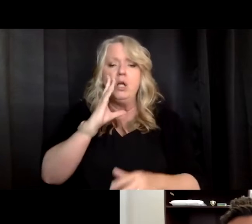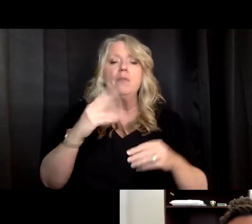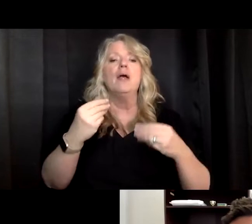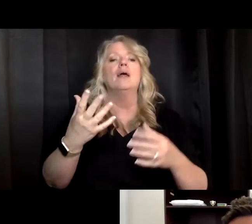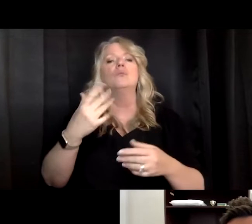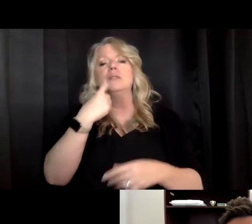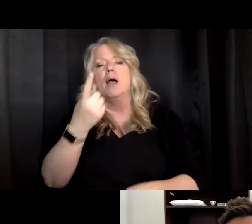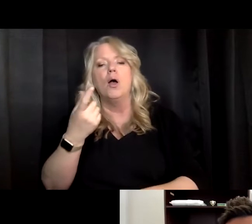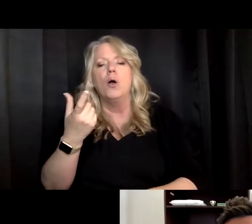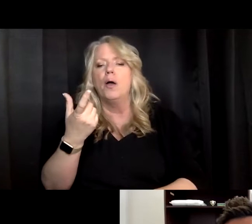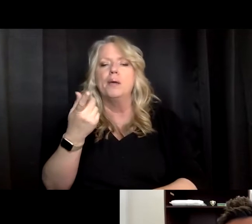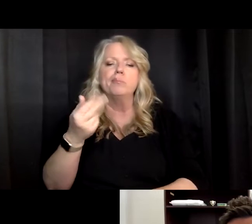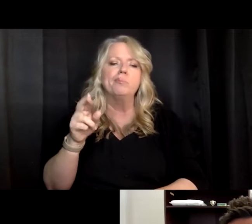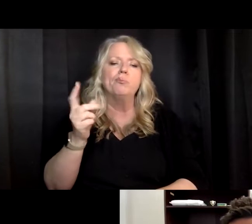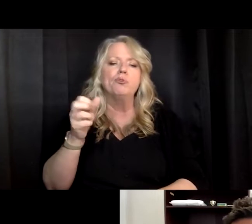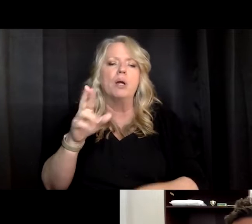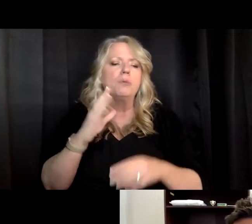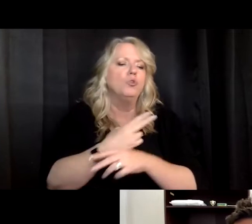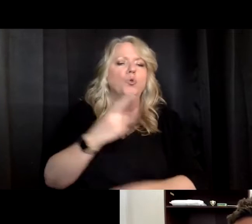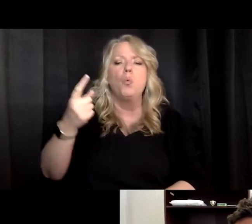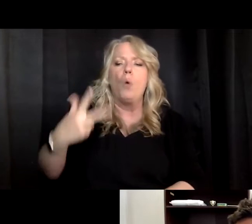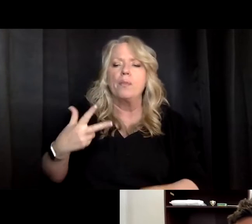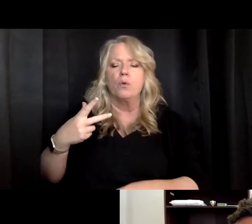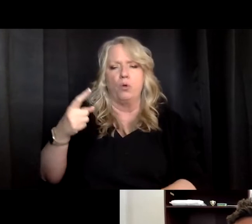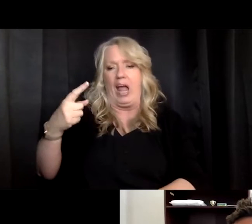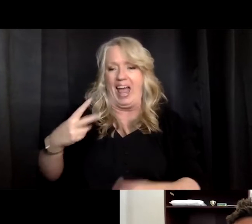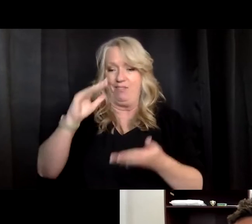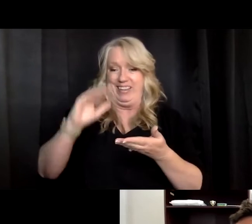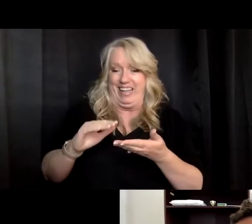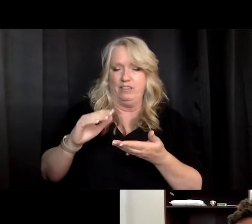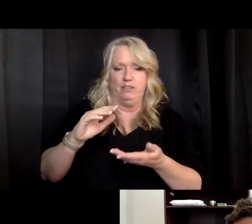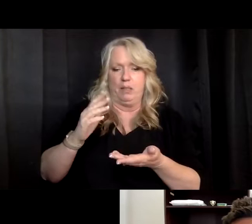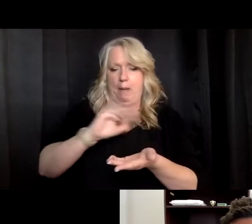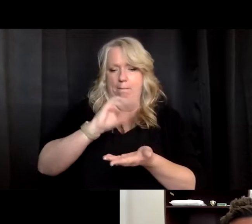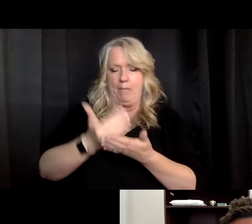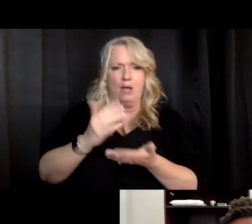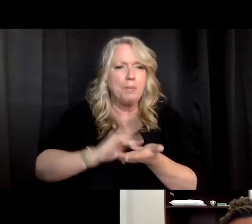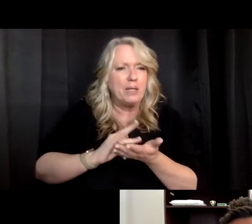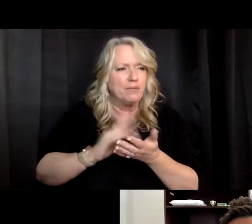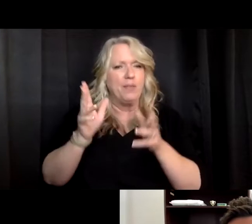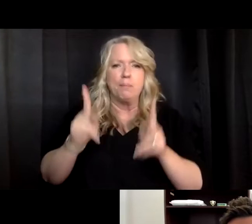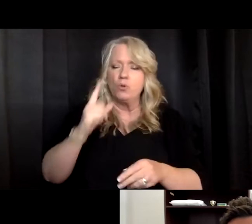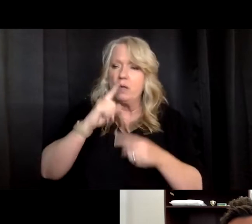THE PHARMACOLOGY ARE STRAIGHT FORWARD. FOR EXAMPLE, WE OFTEN ENCOURAGE PRESCRIBERS TO USE, ABOUT, ONE THIRD TO ONE